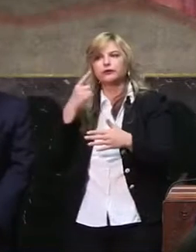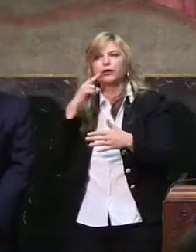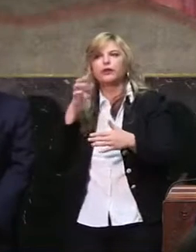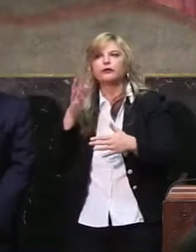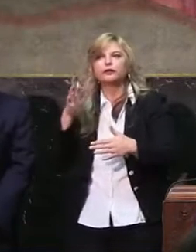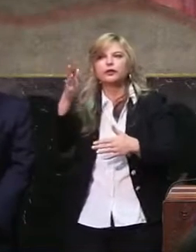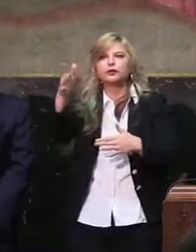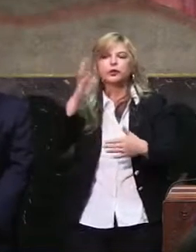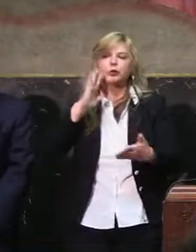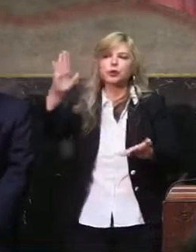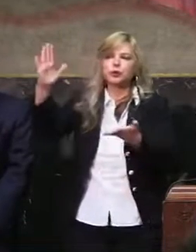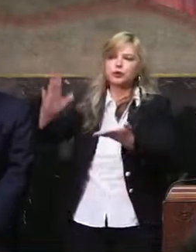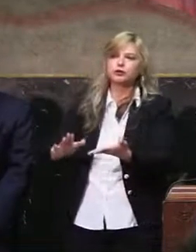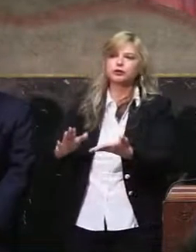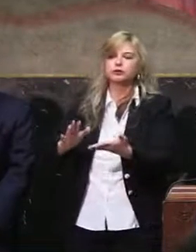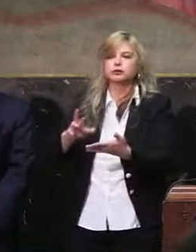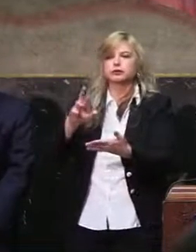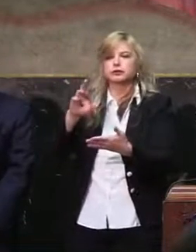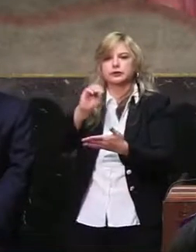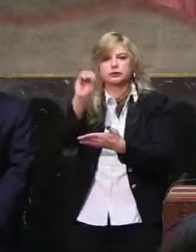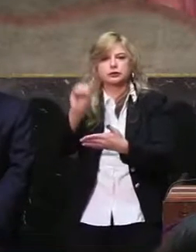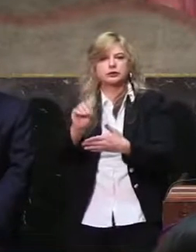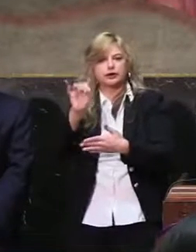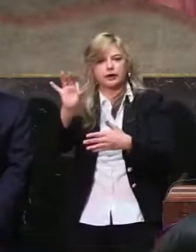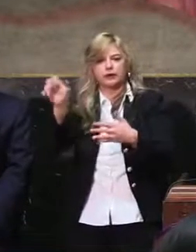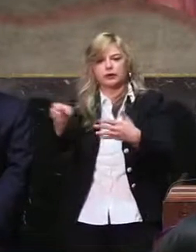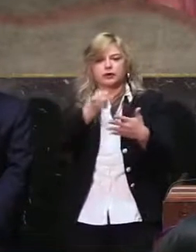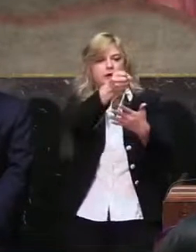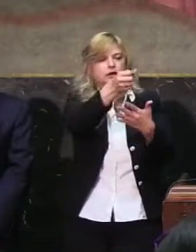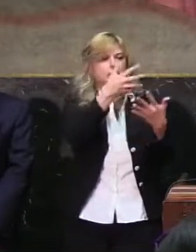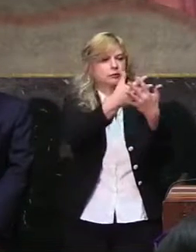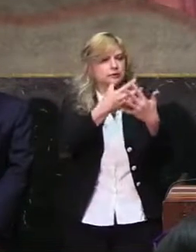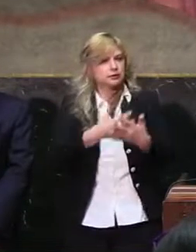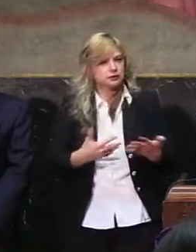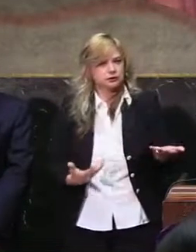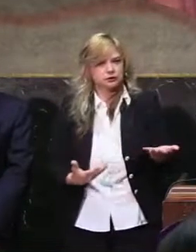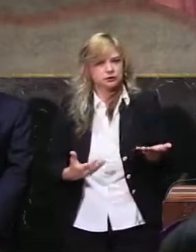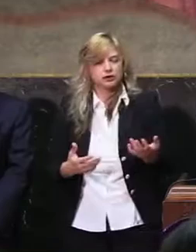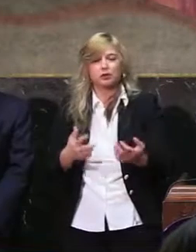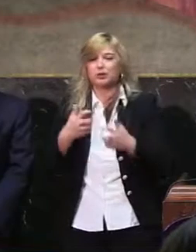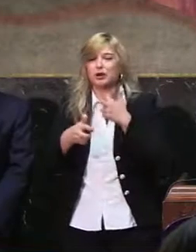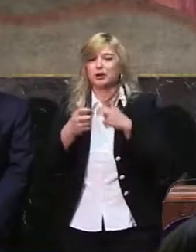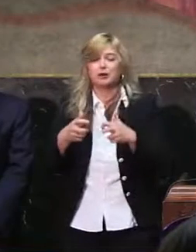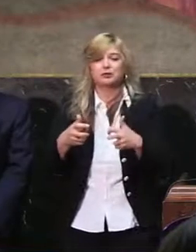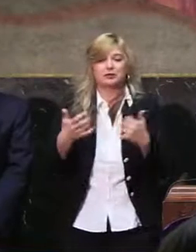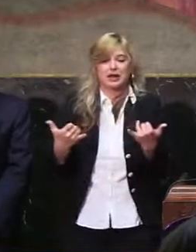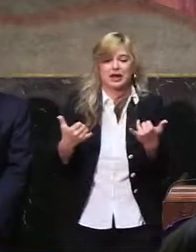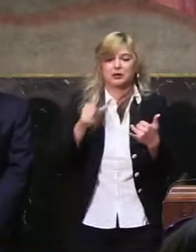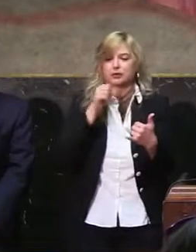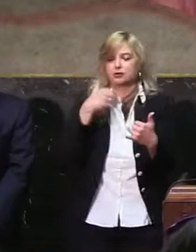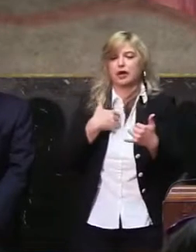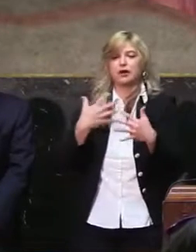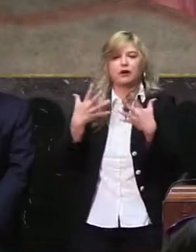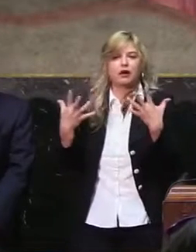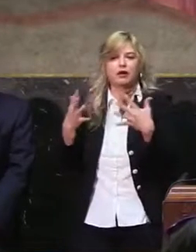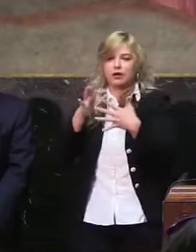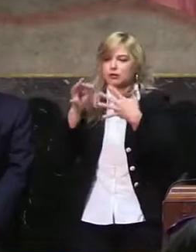incarceration problem now is that there are not a lot of choices if you get somebody who is a career criminal who